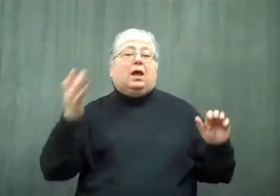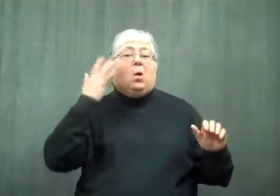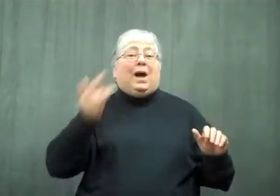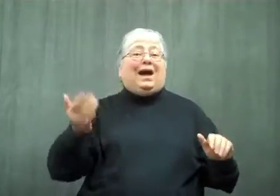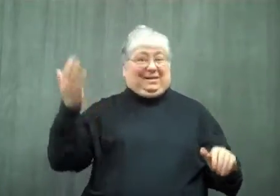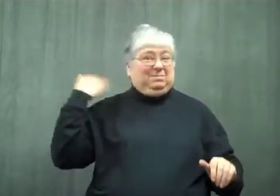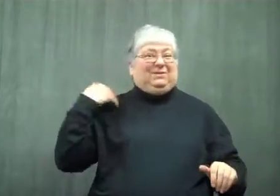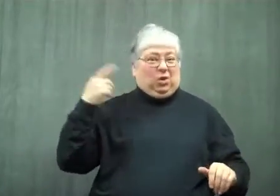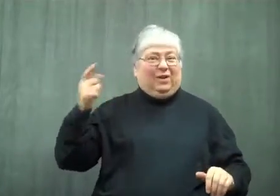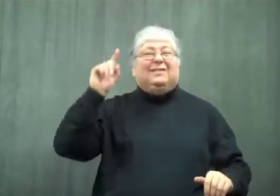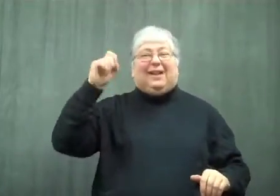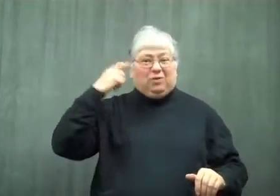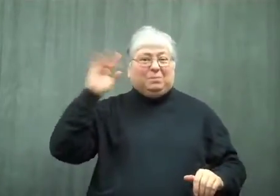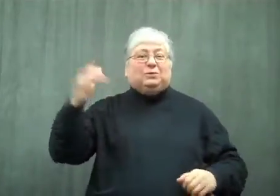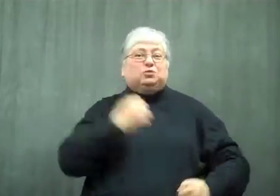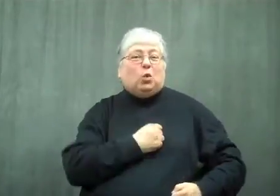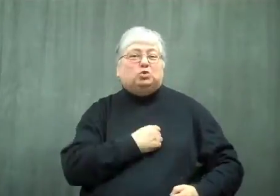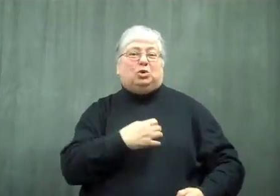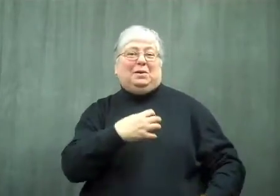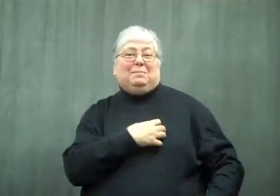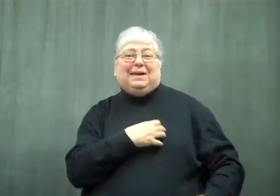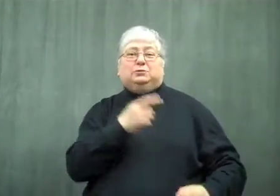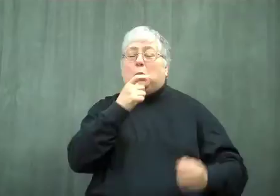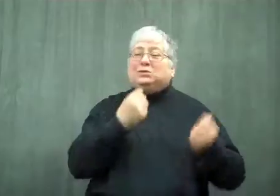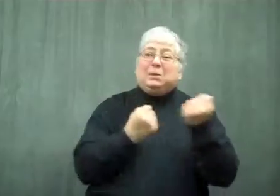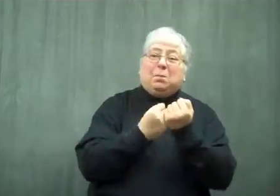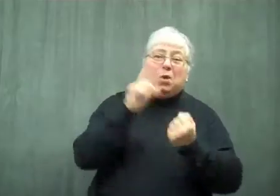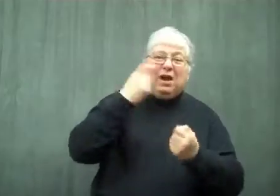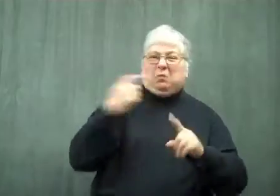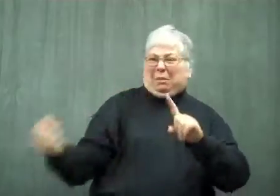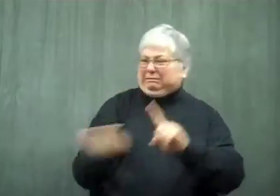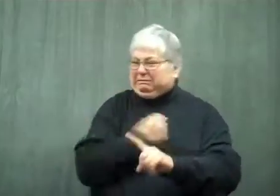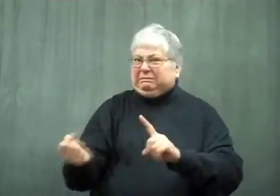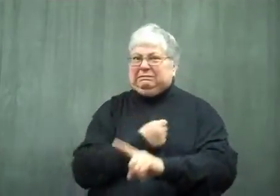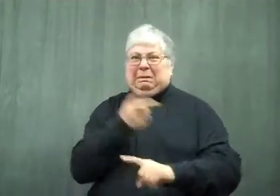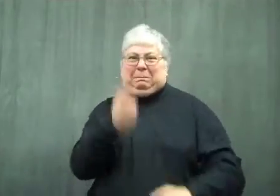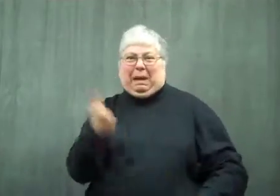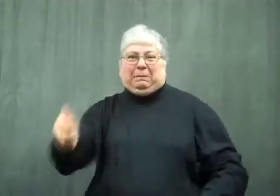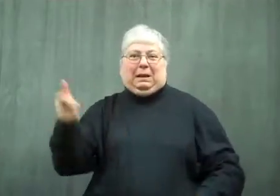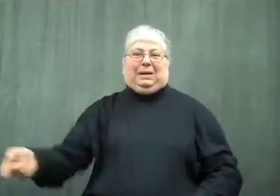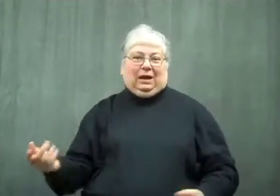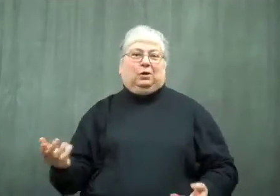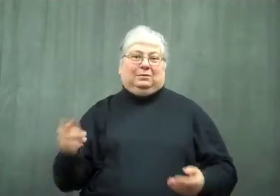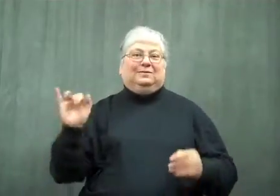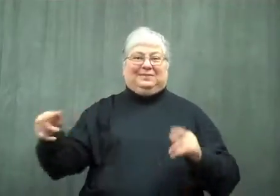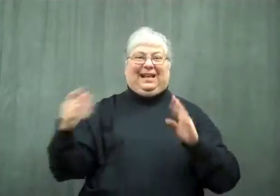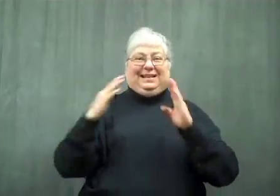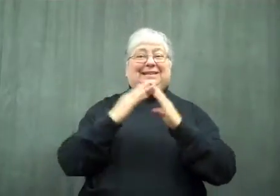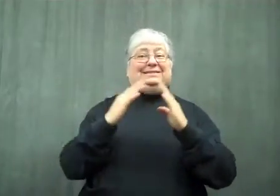The previous week, the government forces had beat and shot the demonstrators.